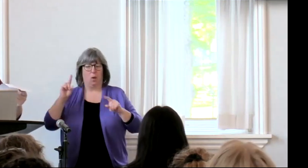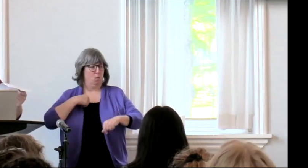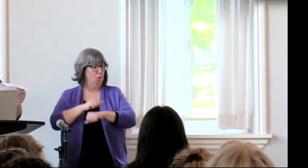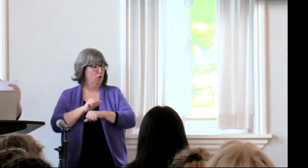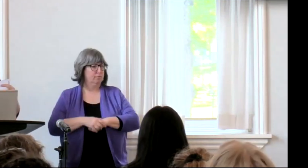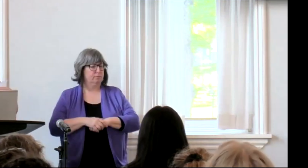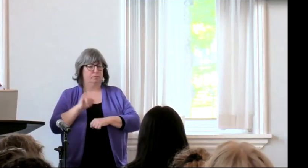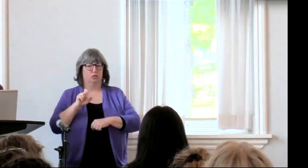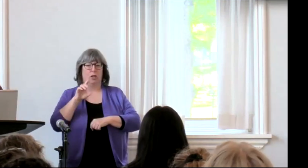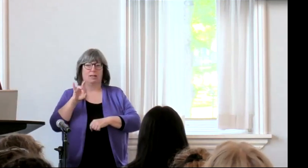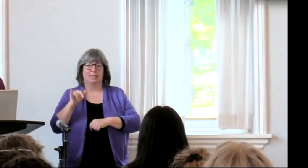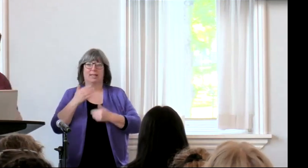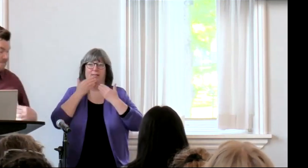Wela'lioq, thank you